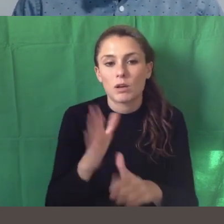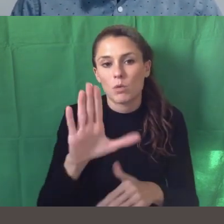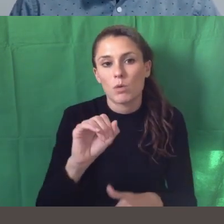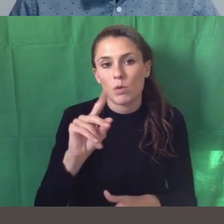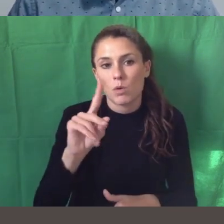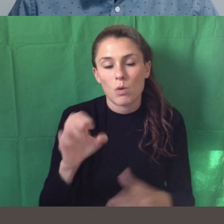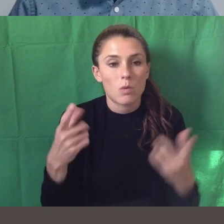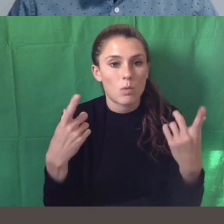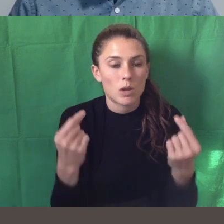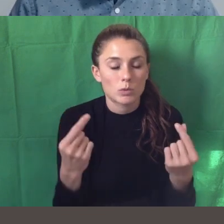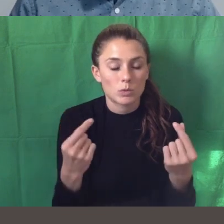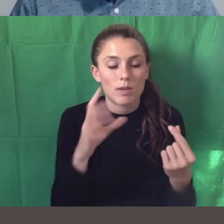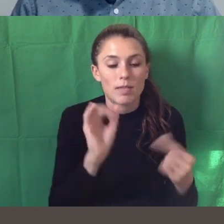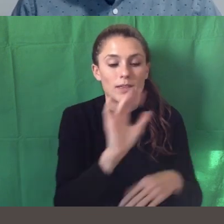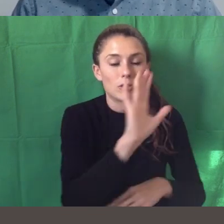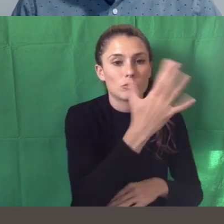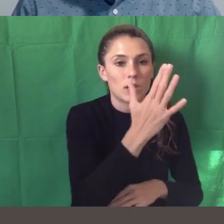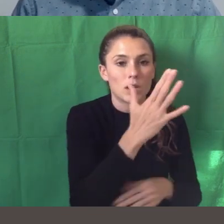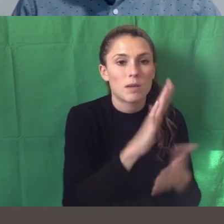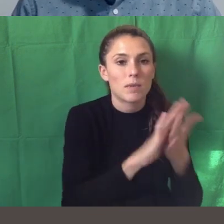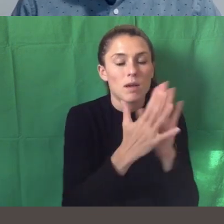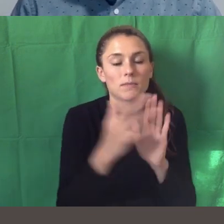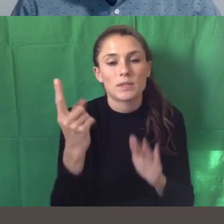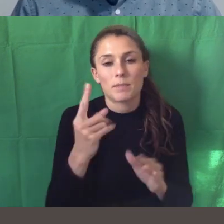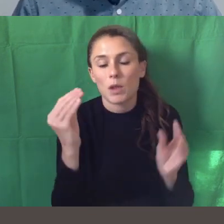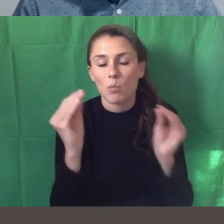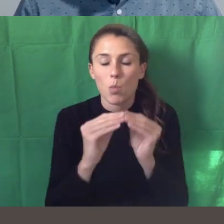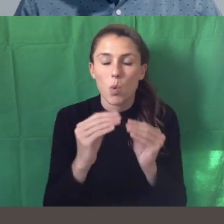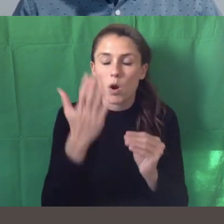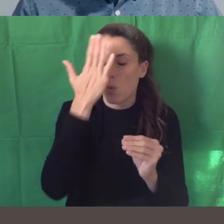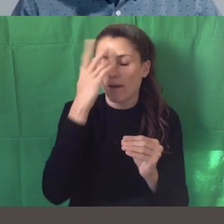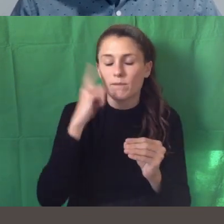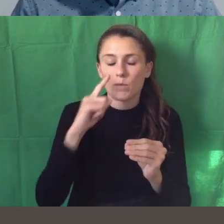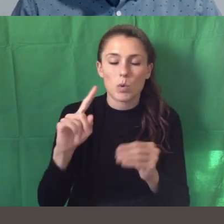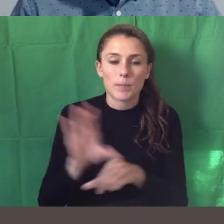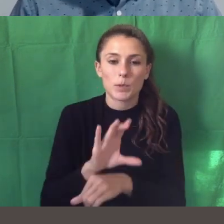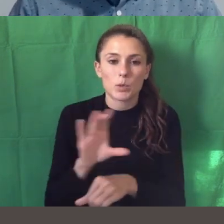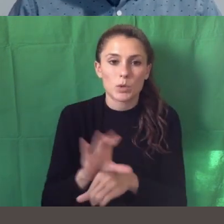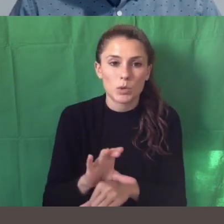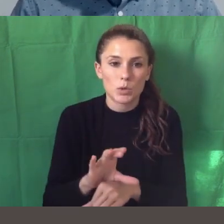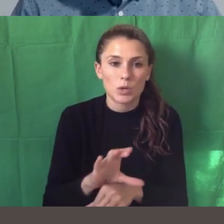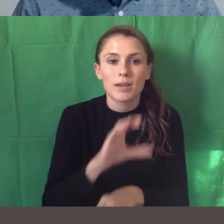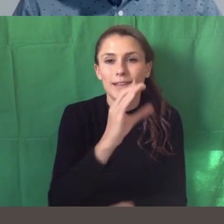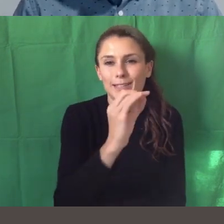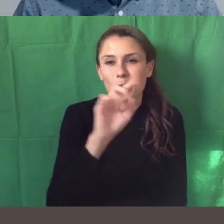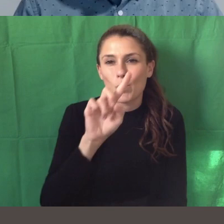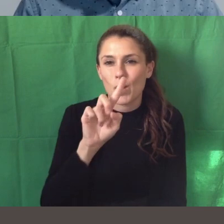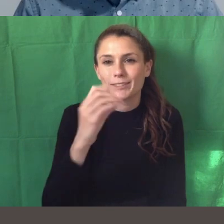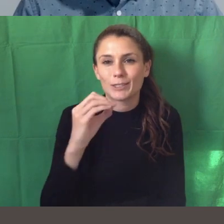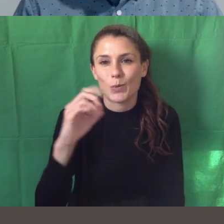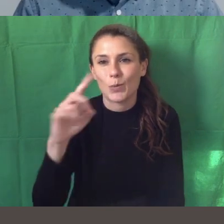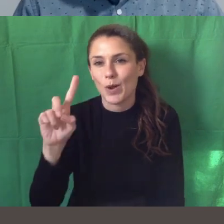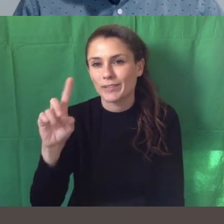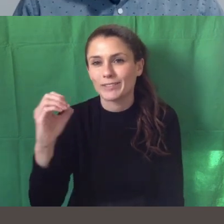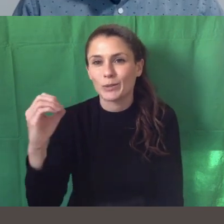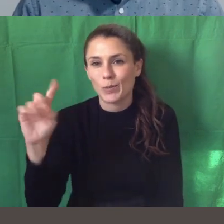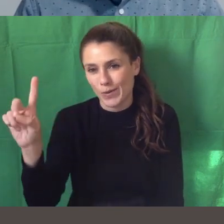to turn that tree into something that's even more familiar to a computer, a series of ones and zeros.